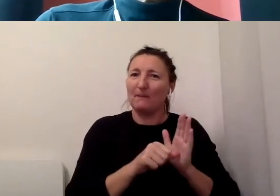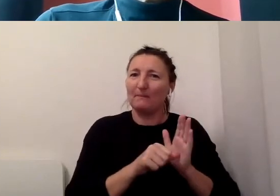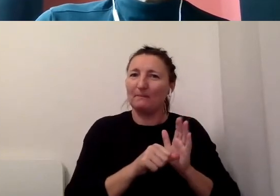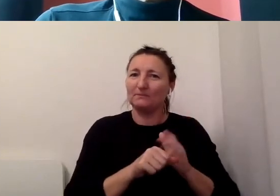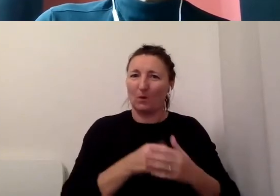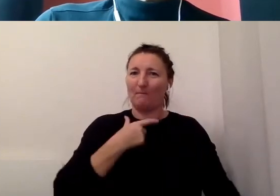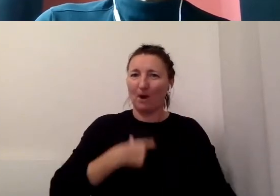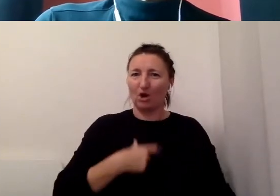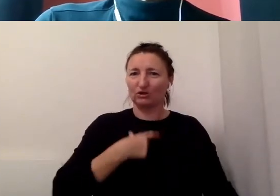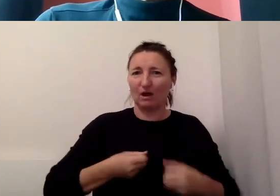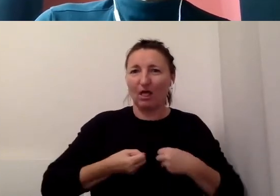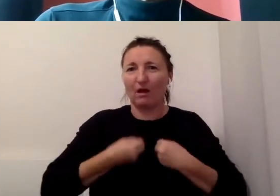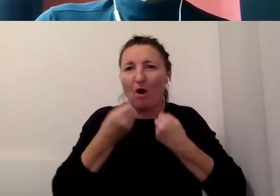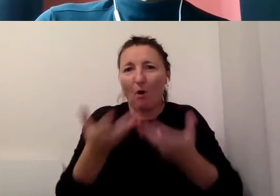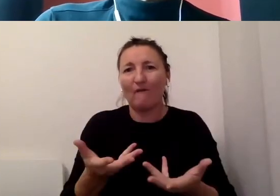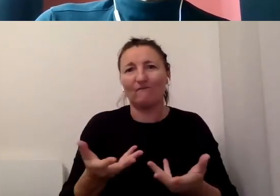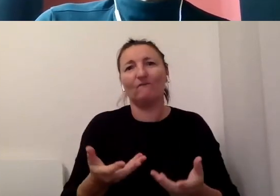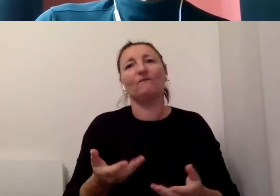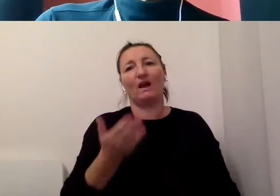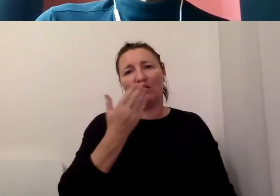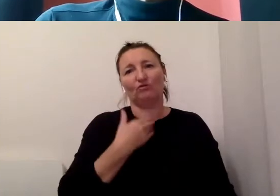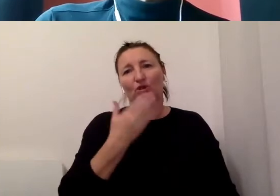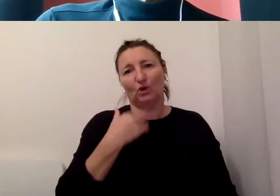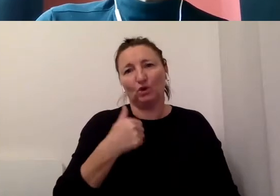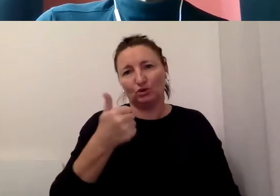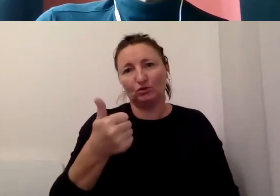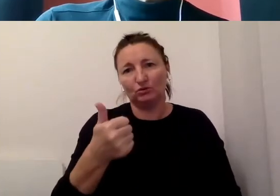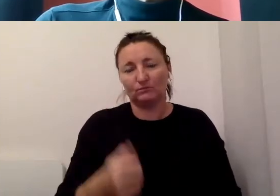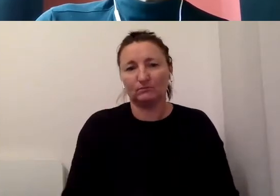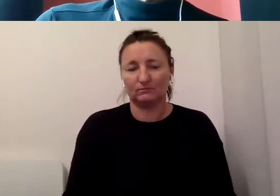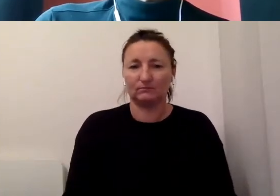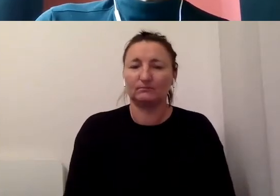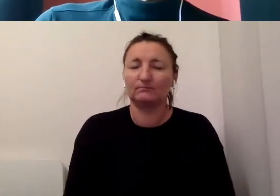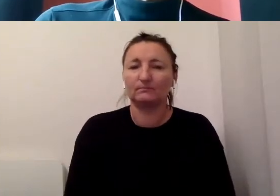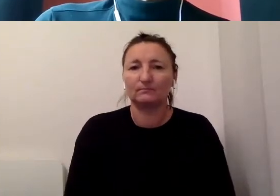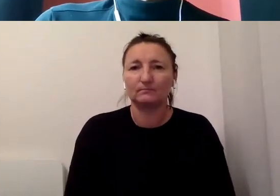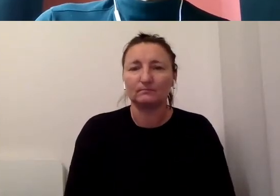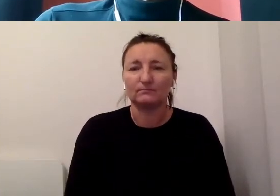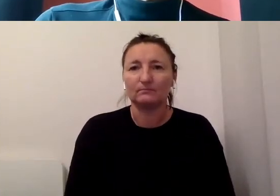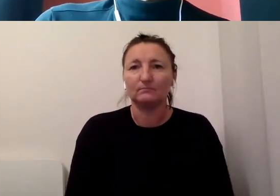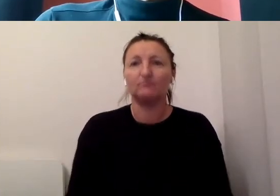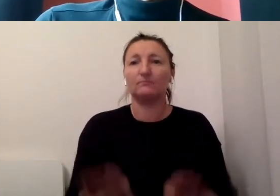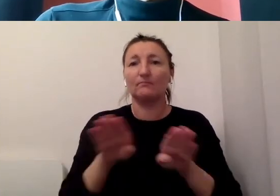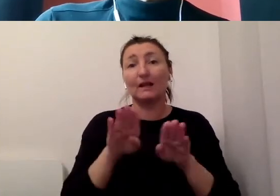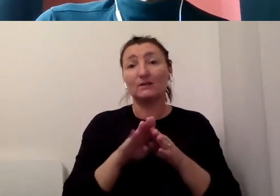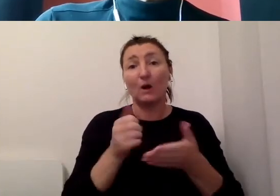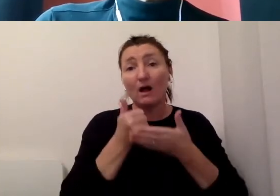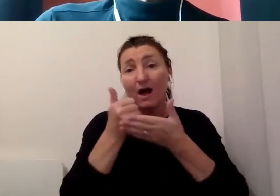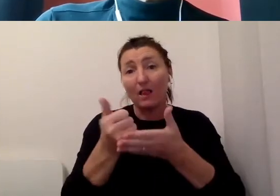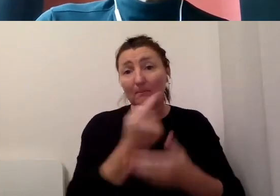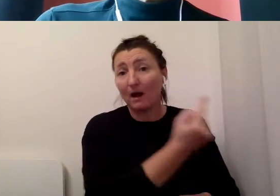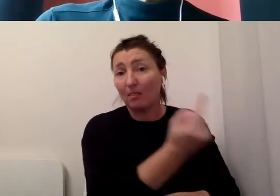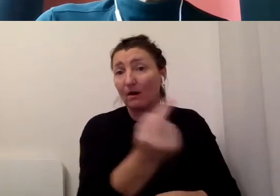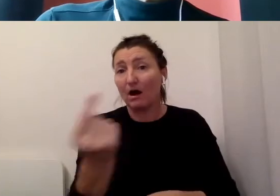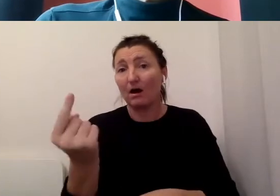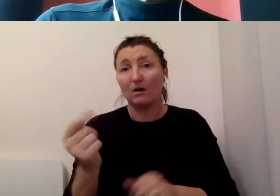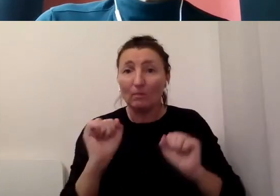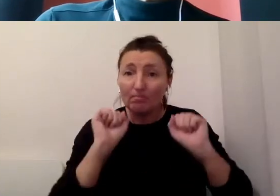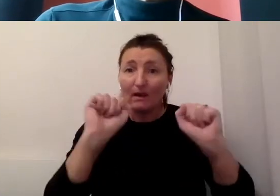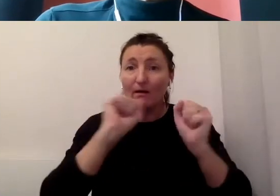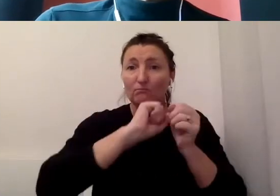things is really really good and helping other people with their own change ideas as well